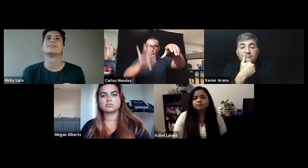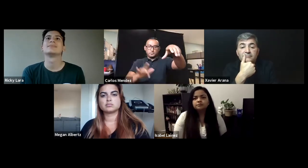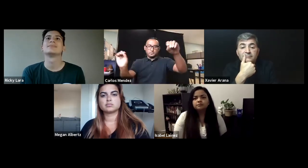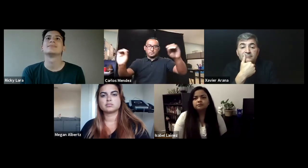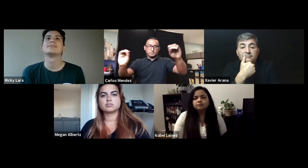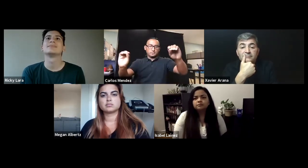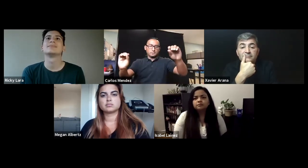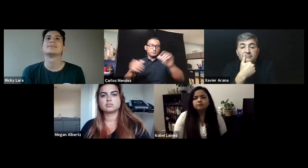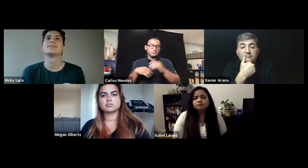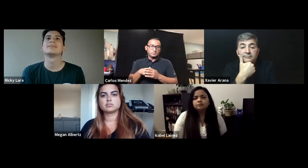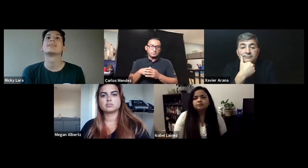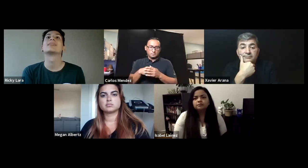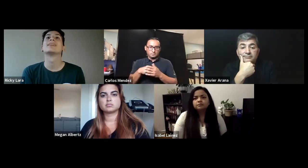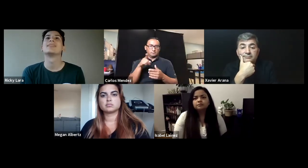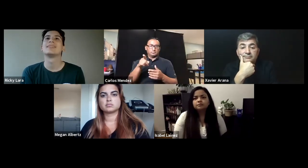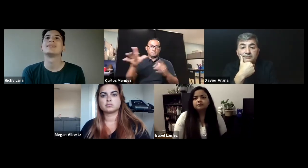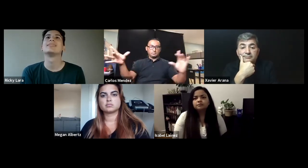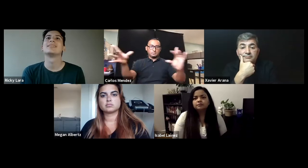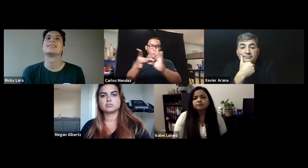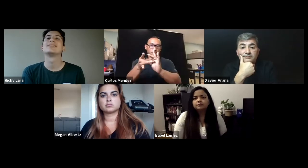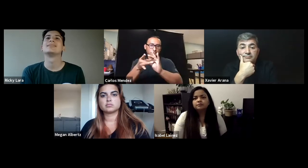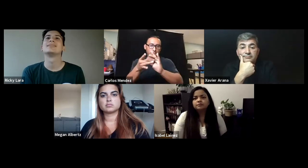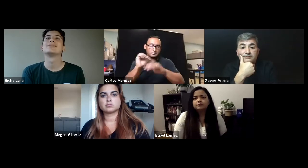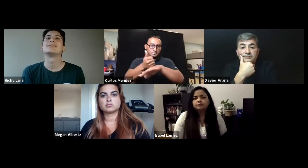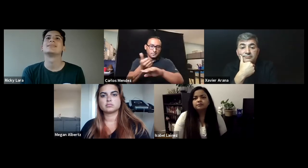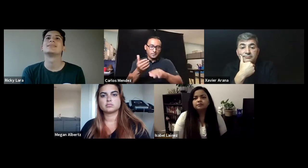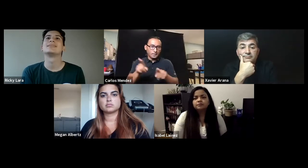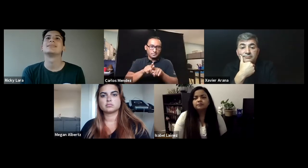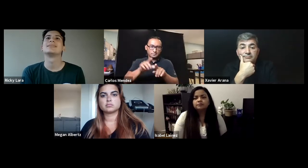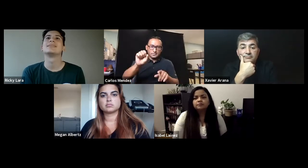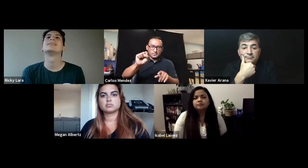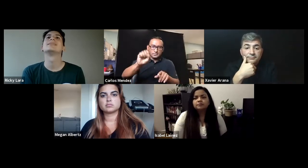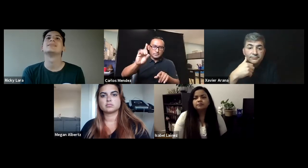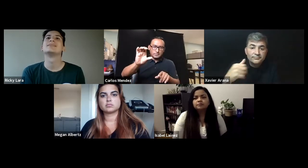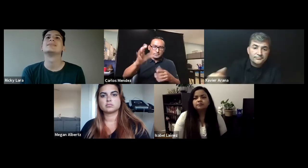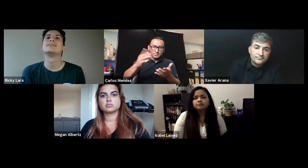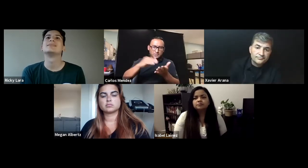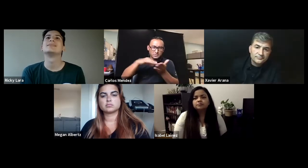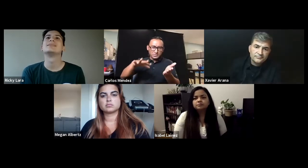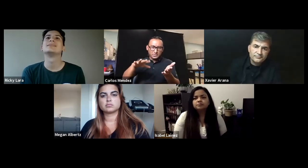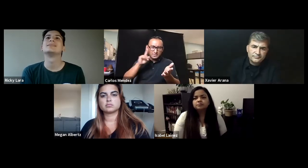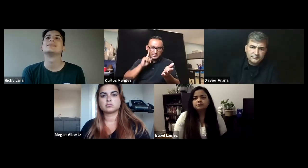and then, um, the dining commons was right there. There was nothing to connect them.